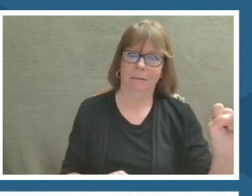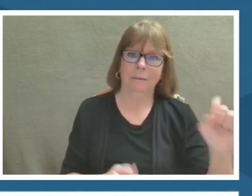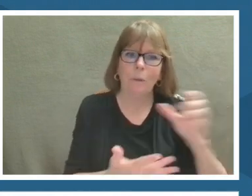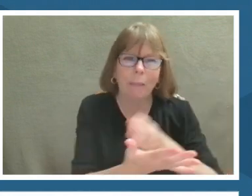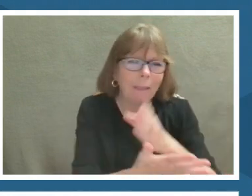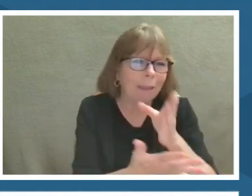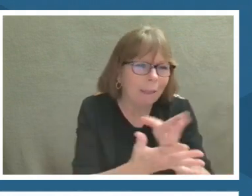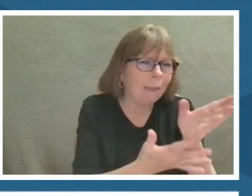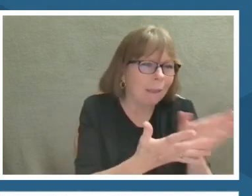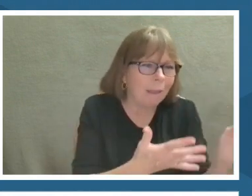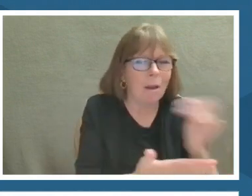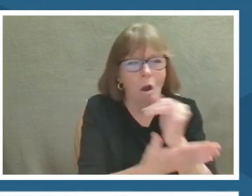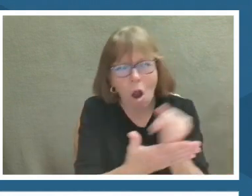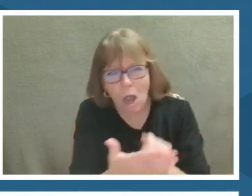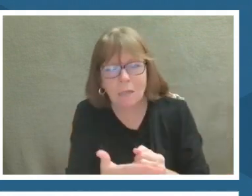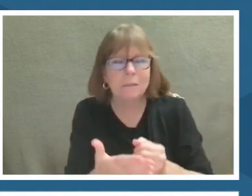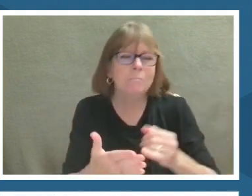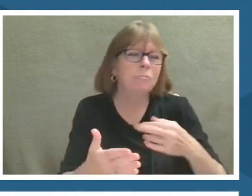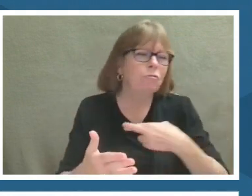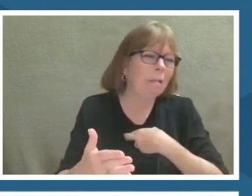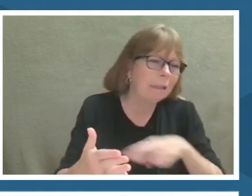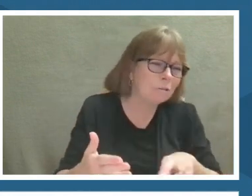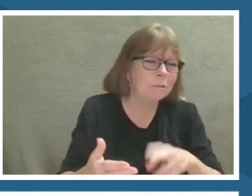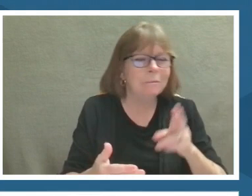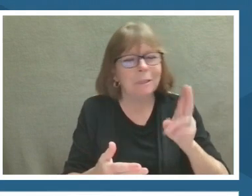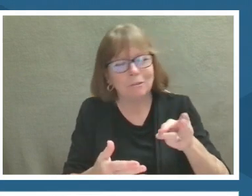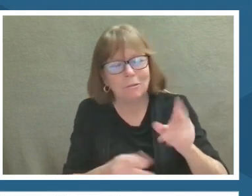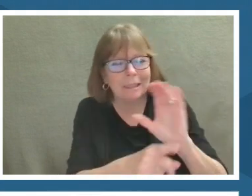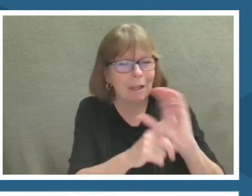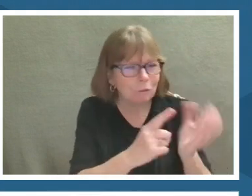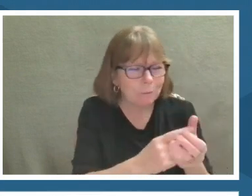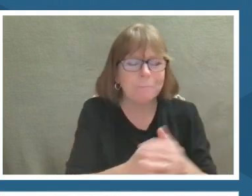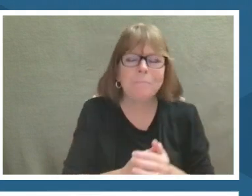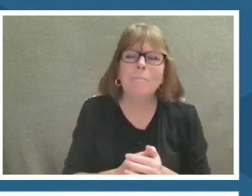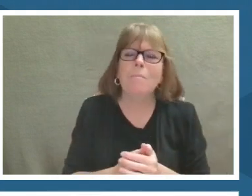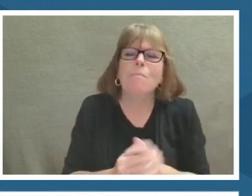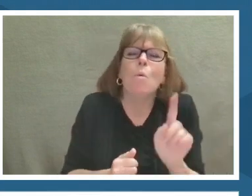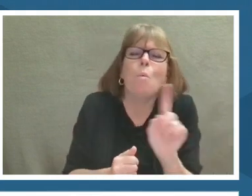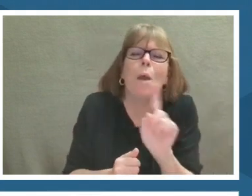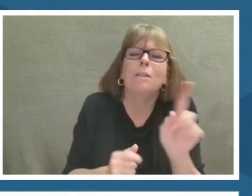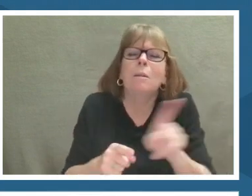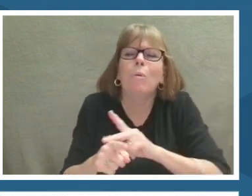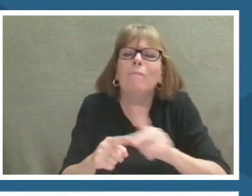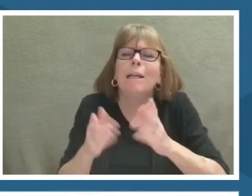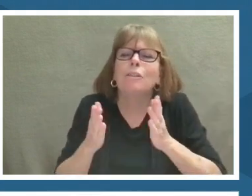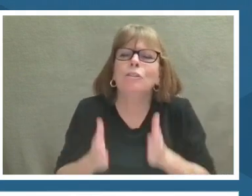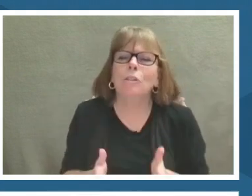history culture access to professionals in the field